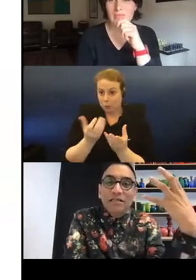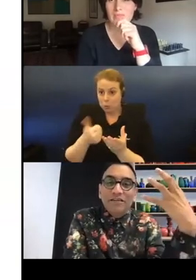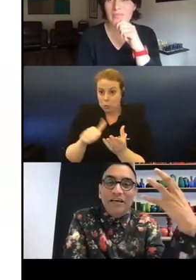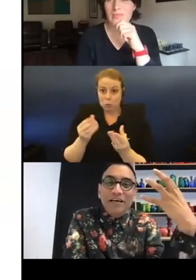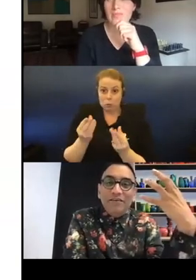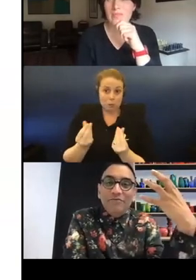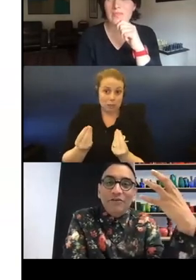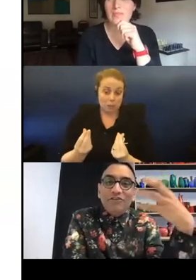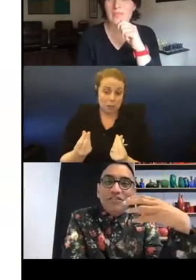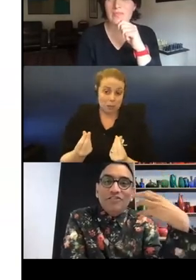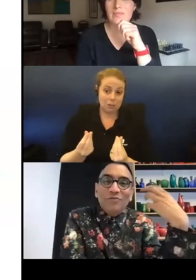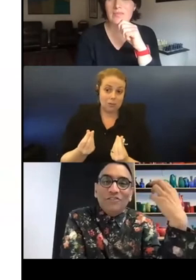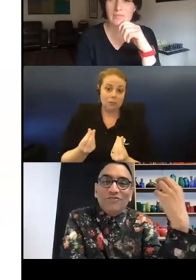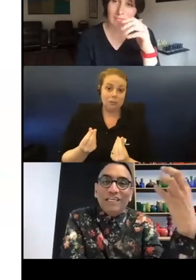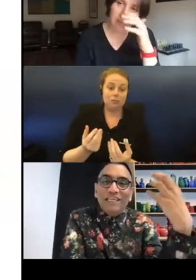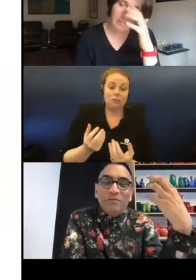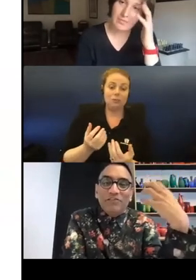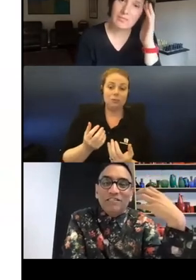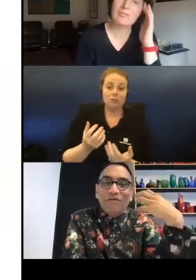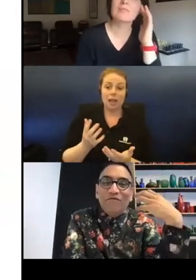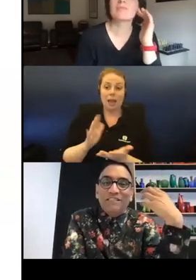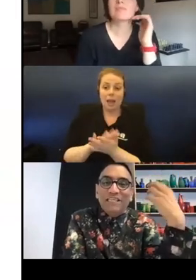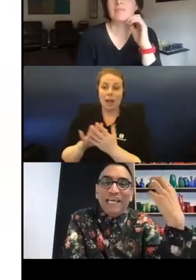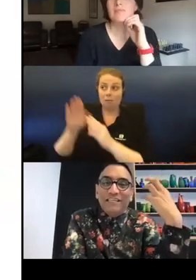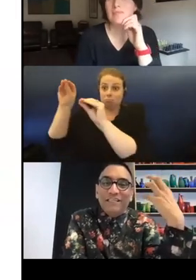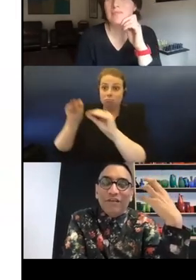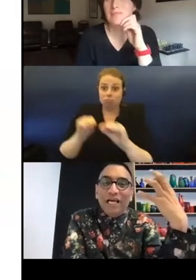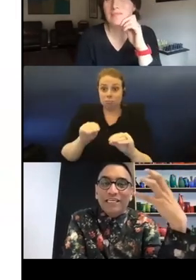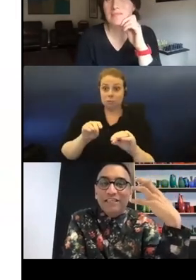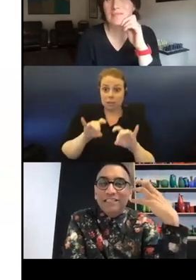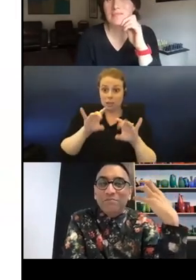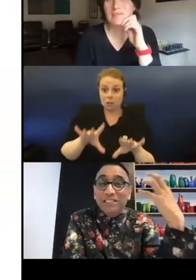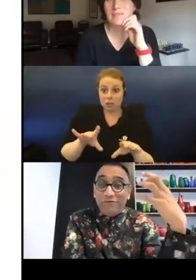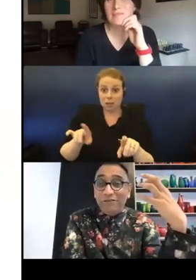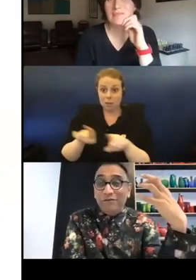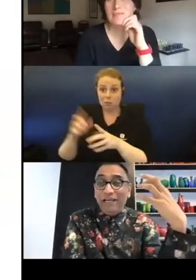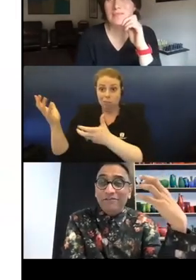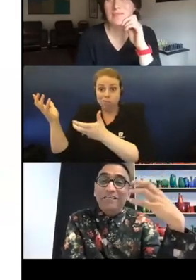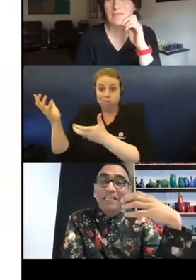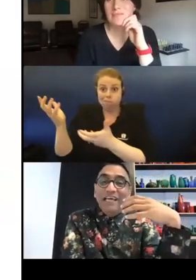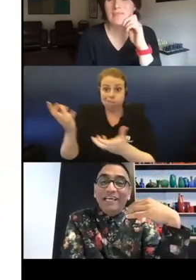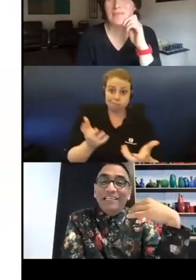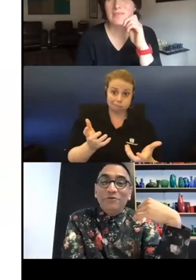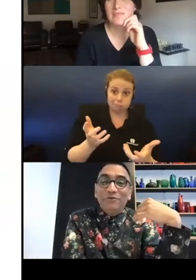uh not just to australia but just the physicality of lugging this material around and in your in